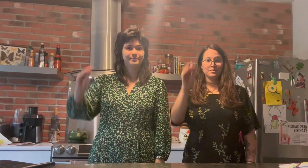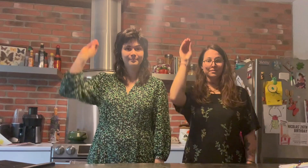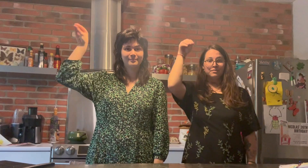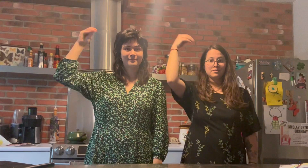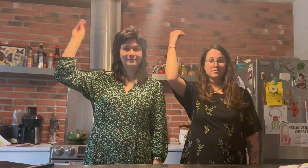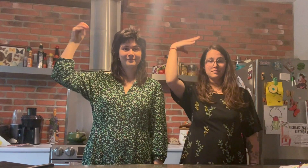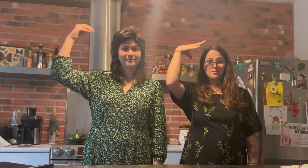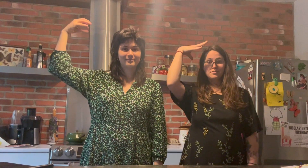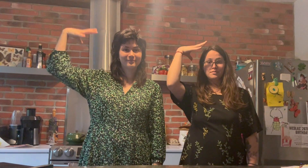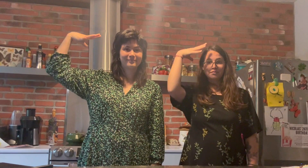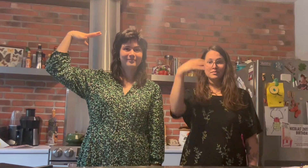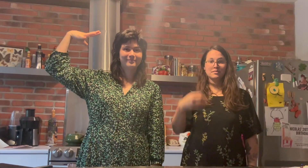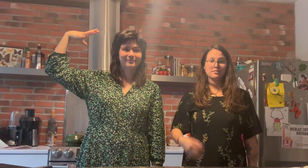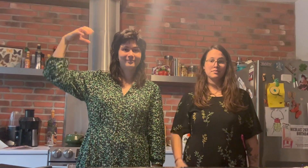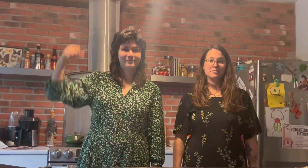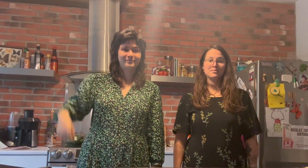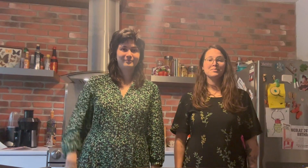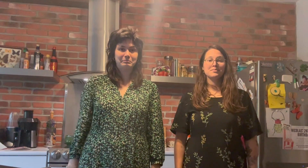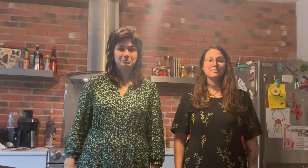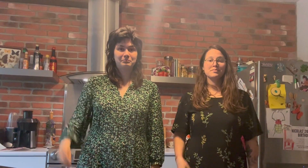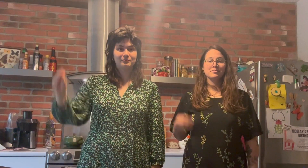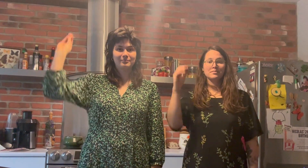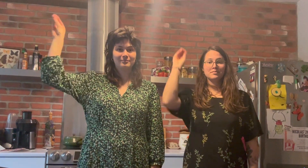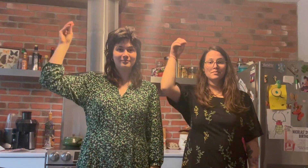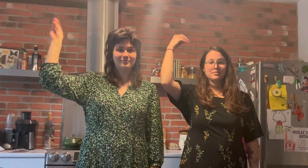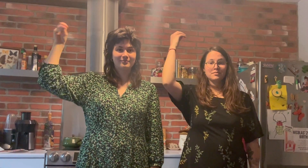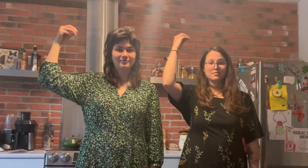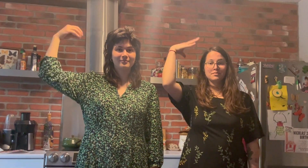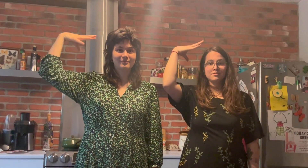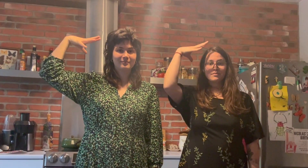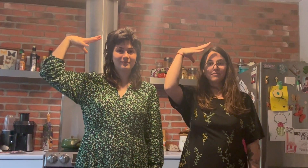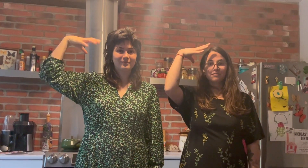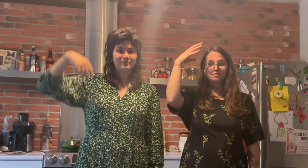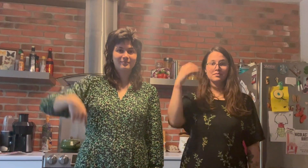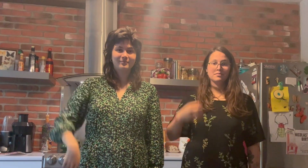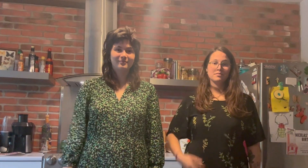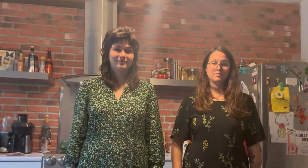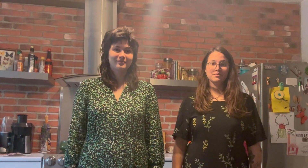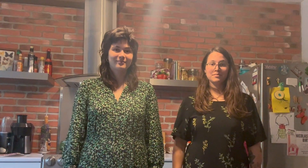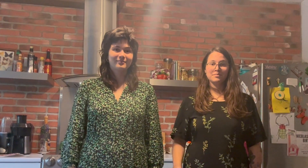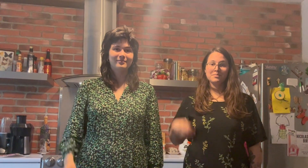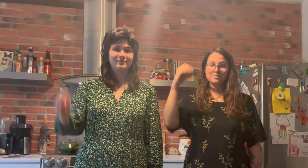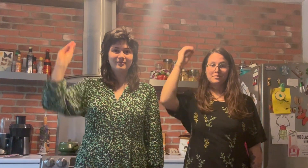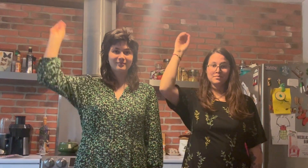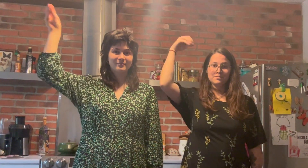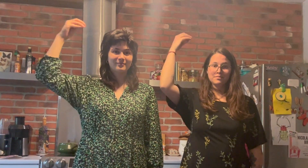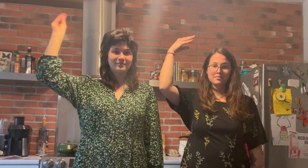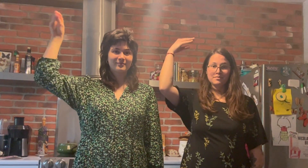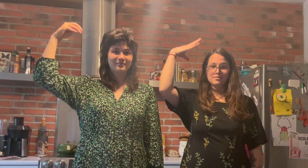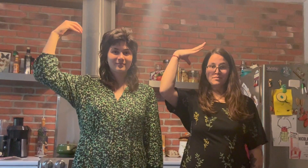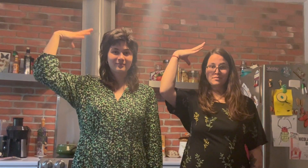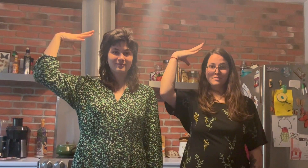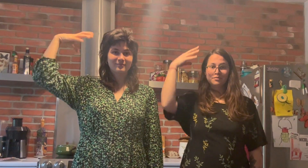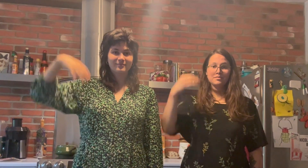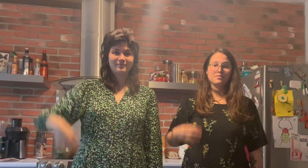Colle tous les doigts d'une main ensemble. Dessine un cercle avec cette main au dessus de ta tête.